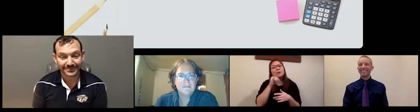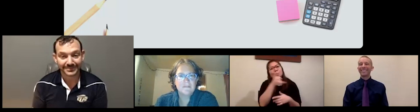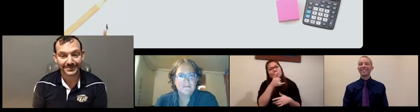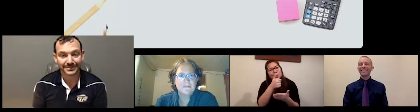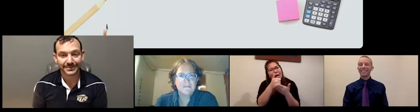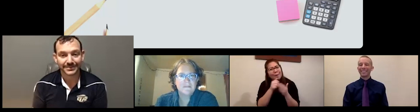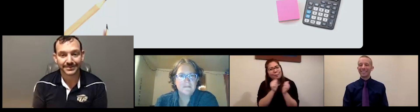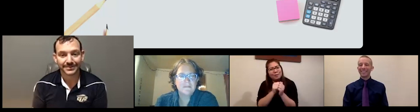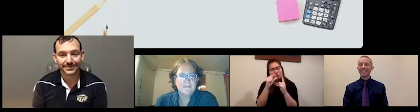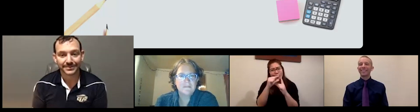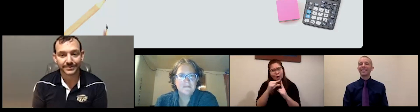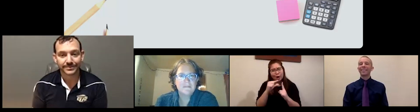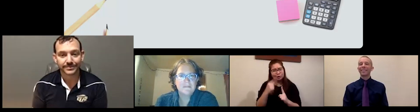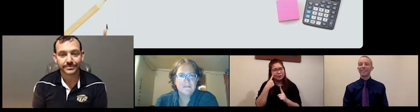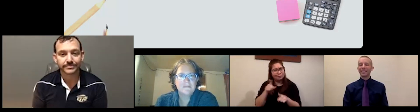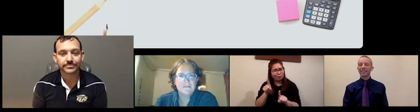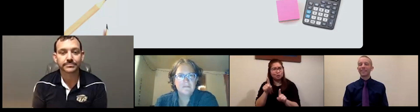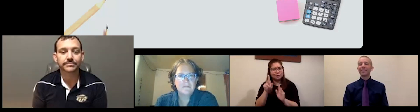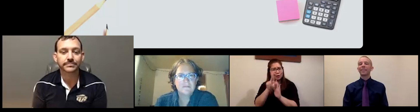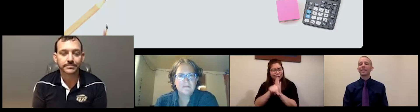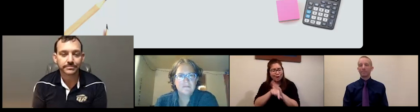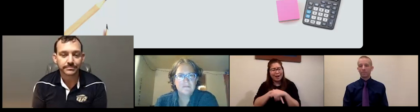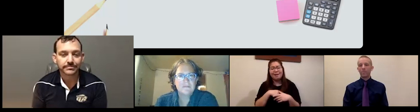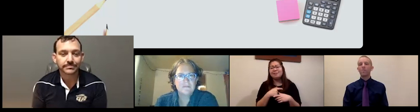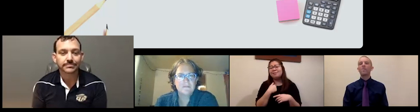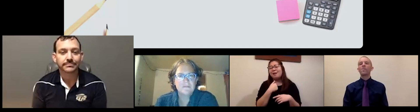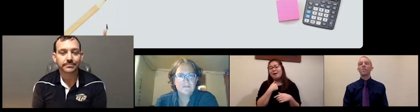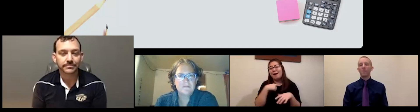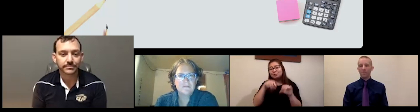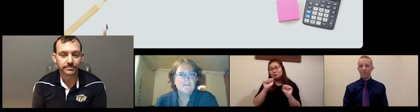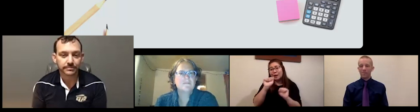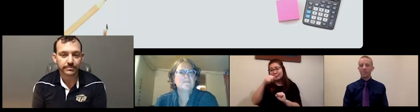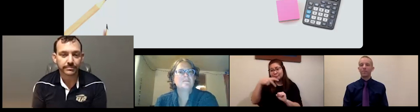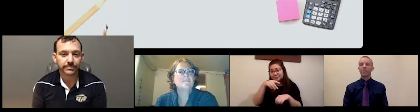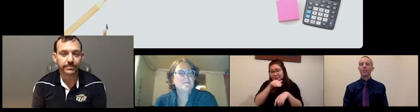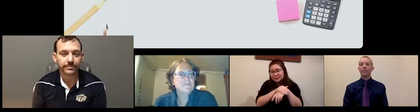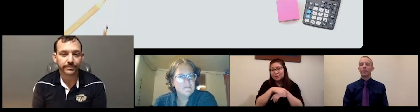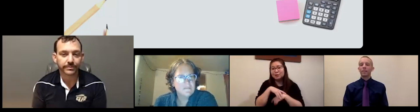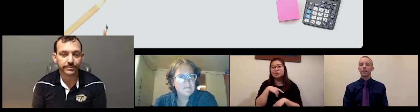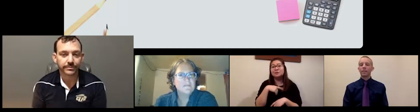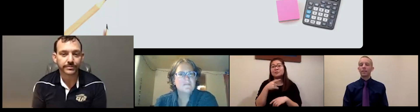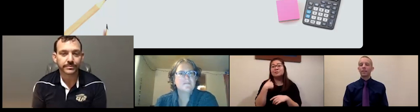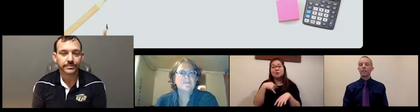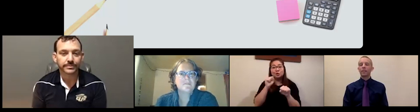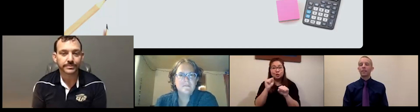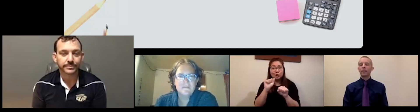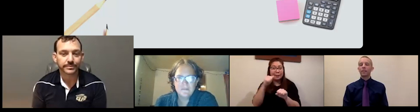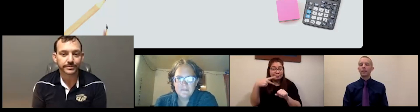That really helped me with terminology for my undergrad degree. I took AP English, AP Calculus...